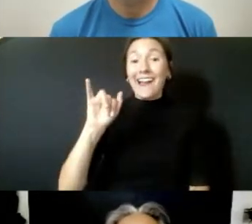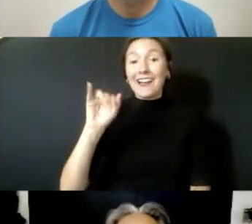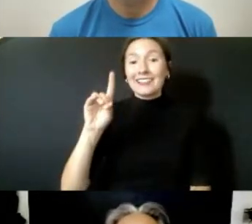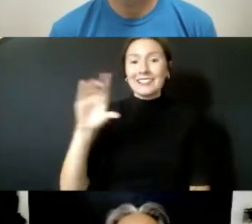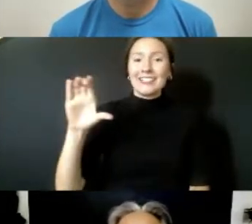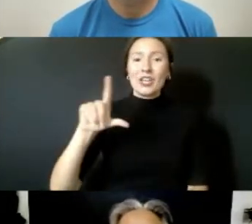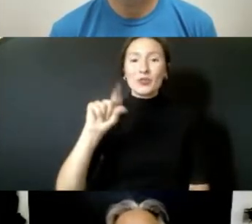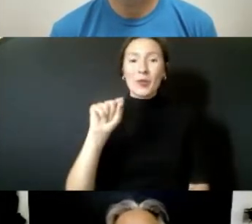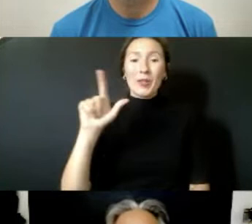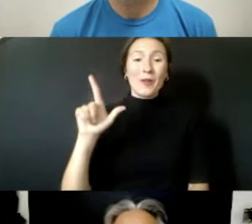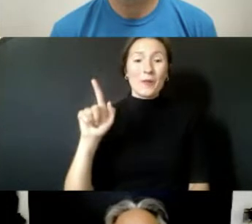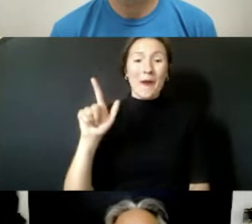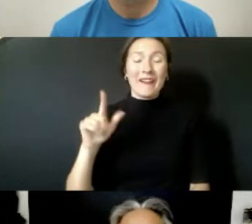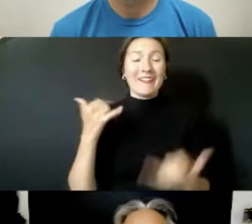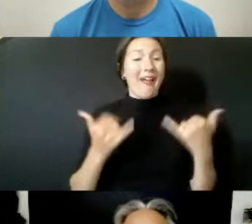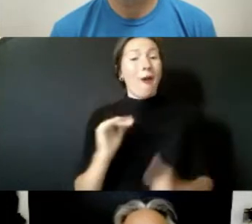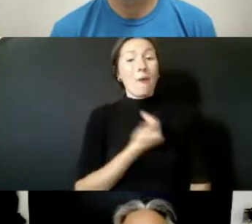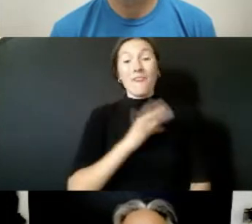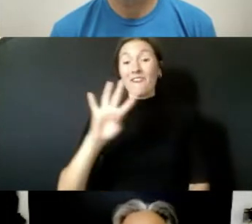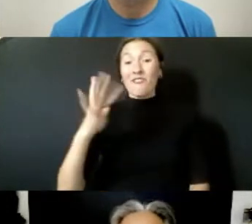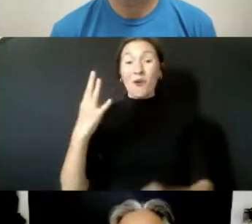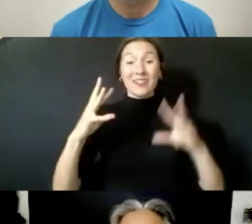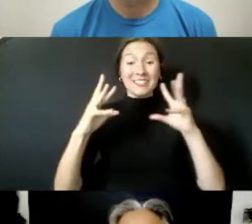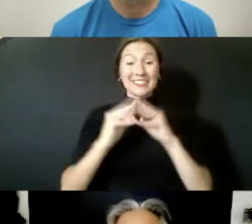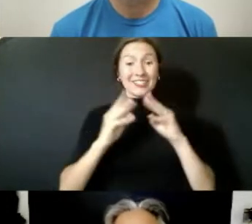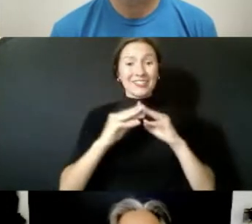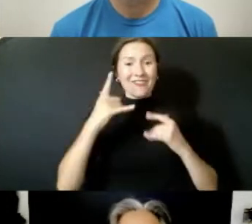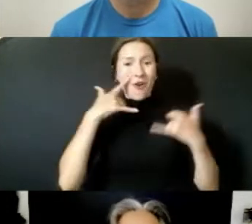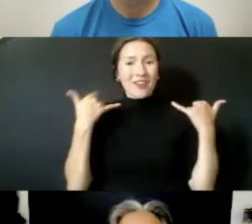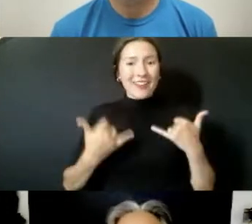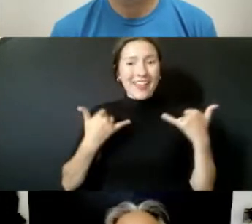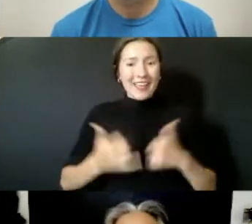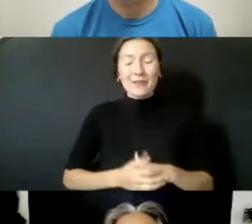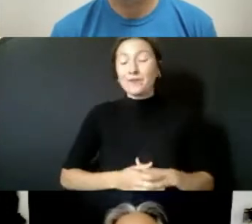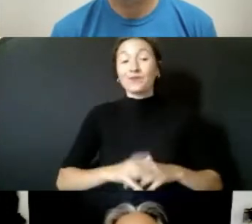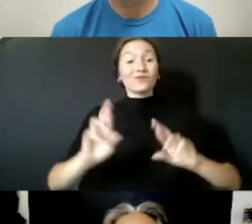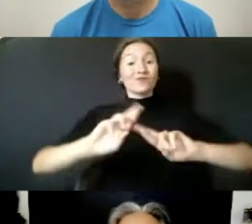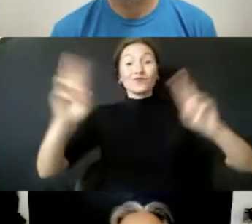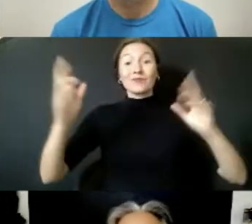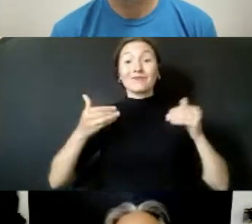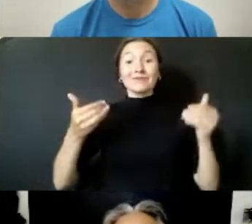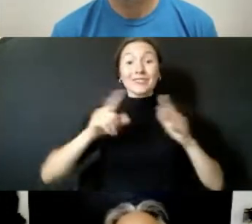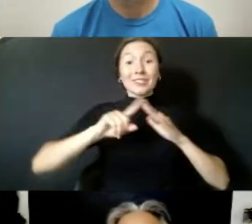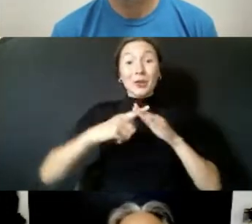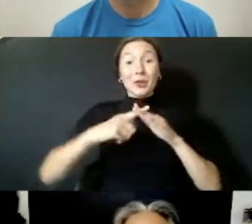our fourth session of the day i'm ready to get started with brian dusablon um brian's gonna